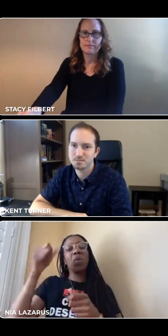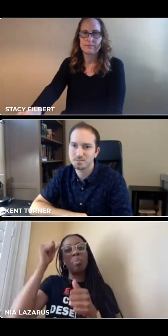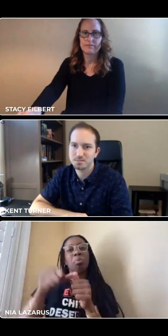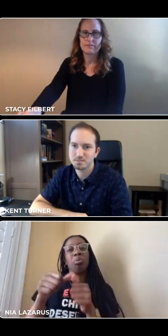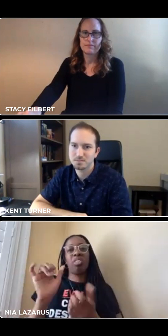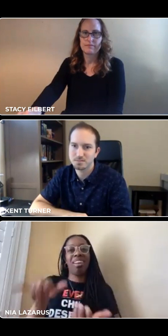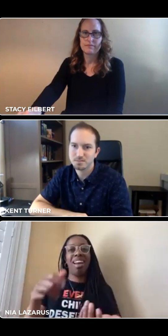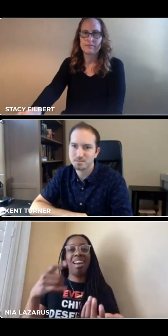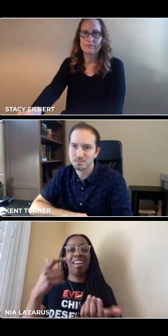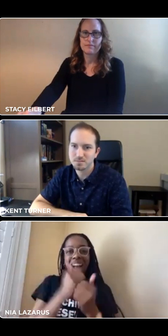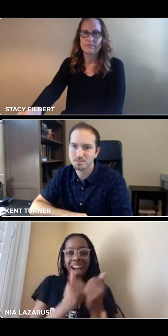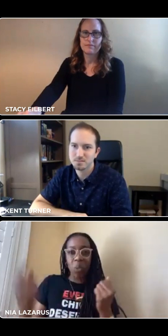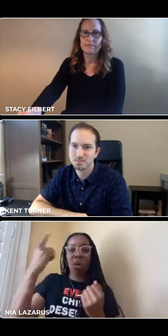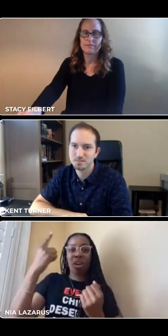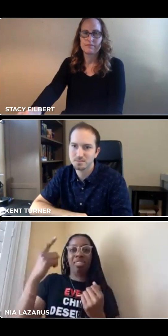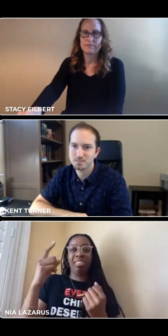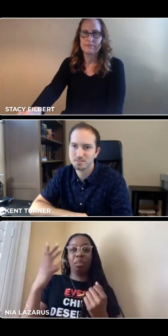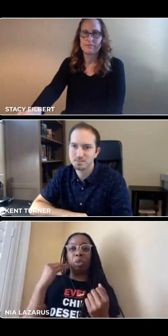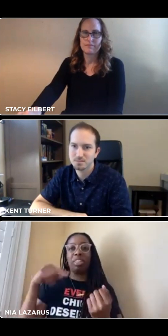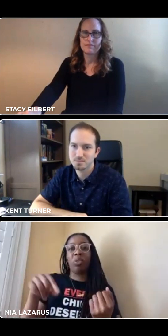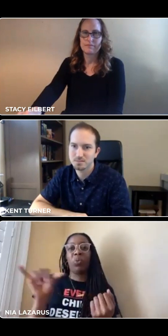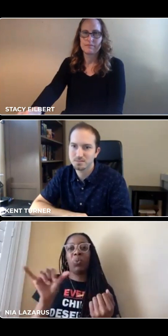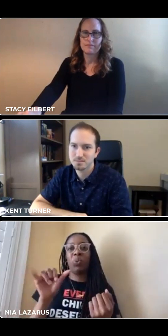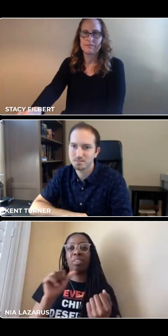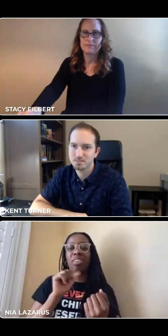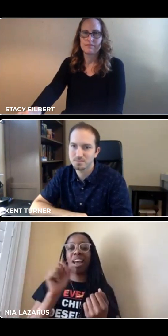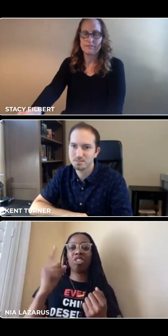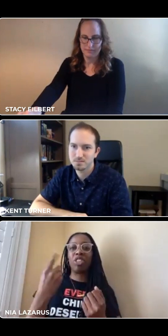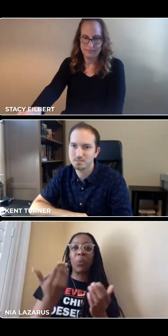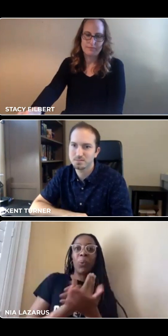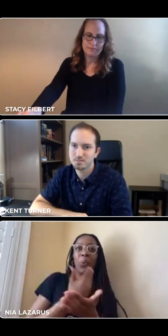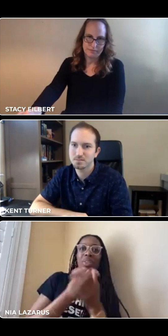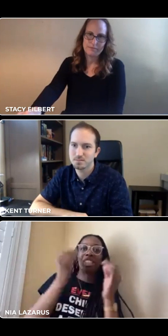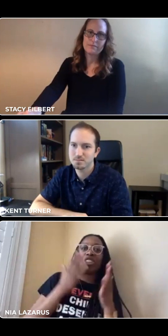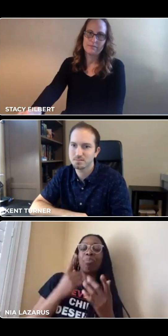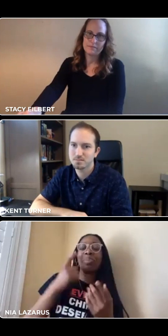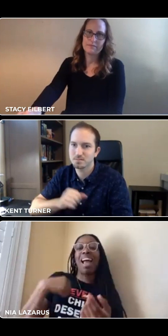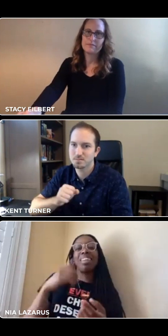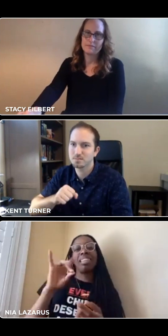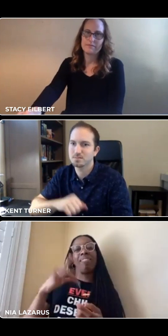It's not easy during this transition. But keep in mind we're all going through the same